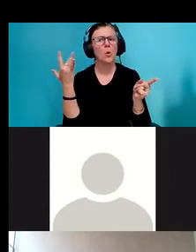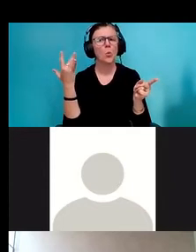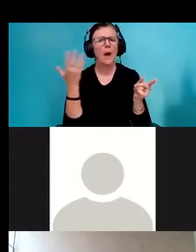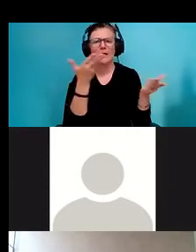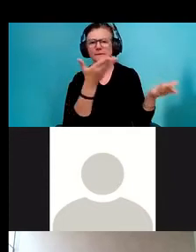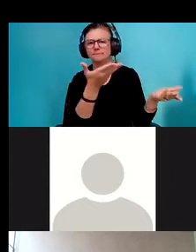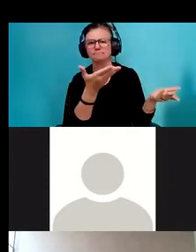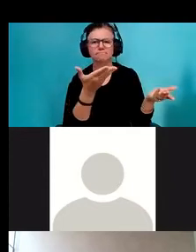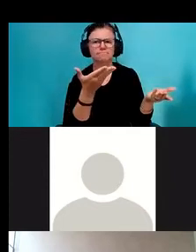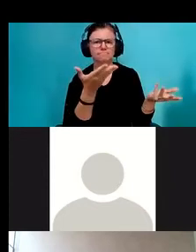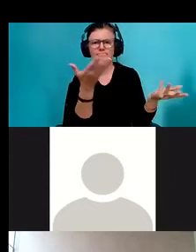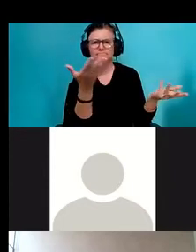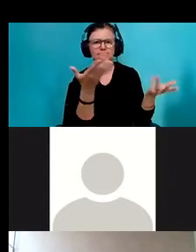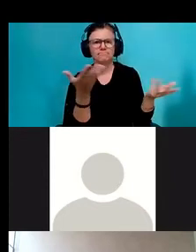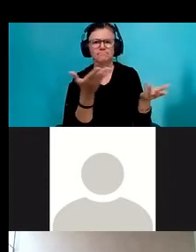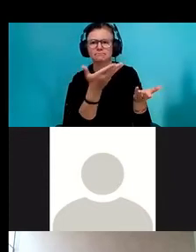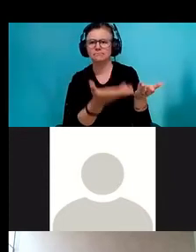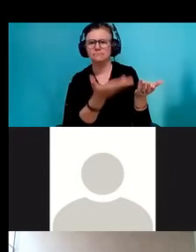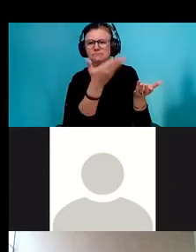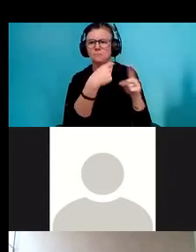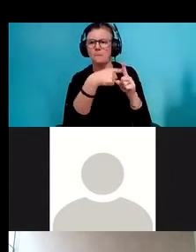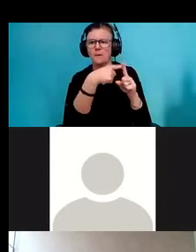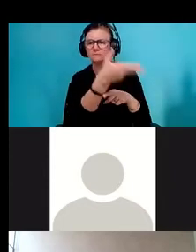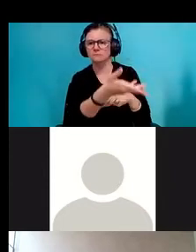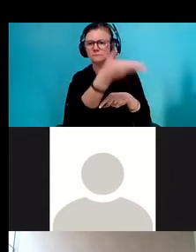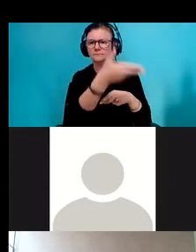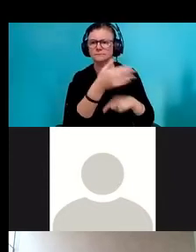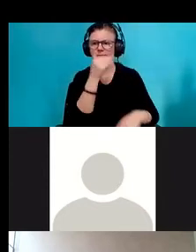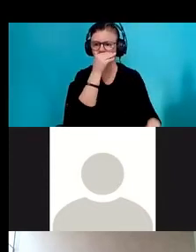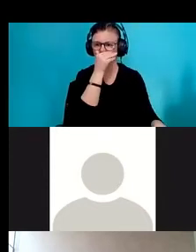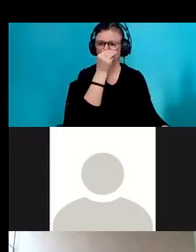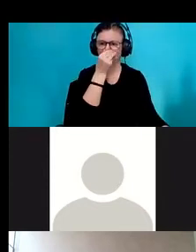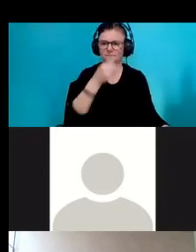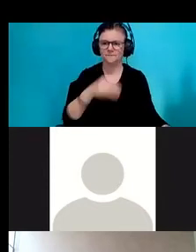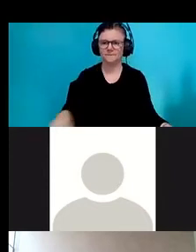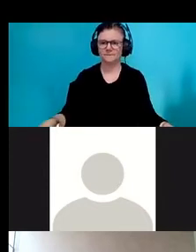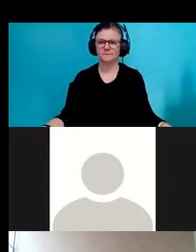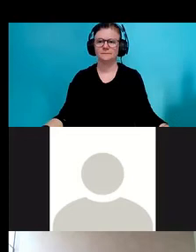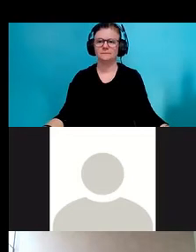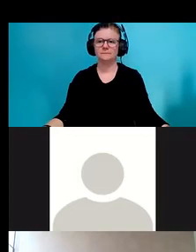What jumps out to you about this quote? What stands out?